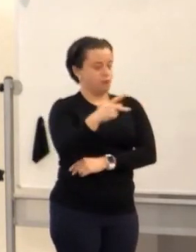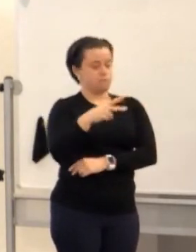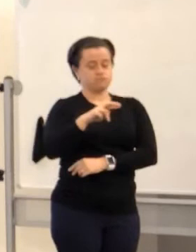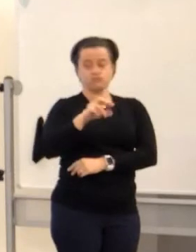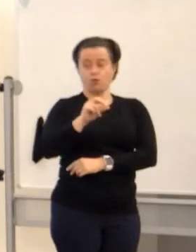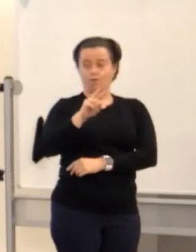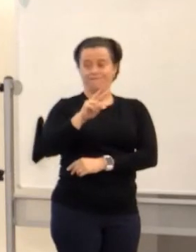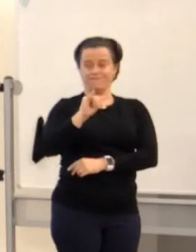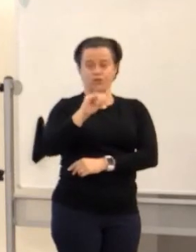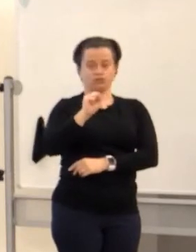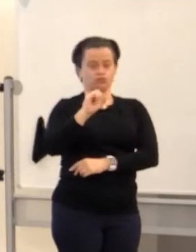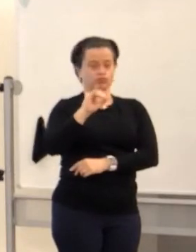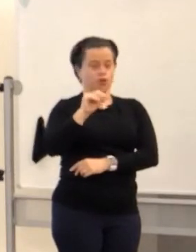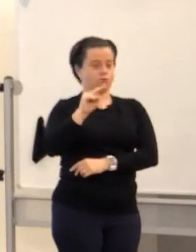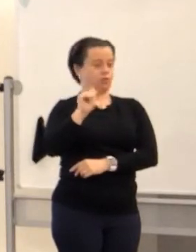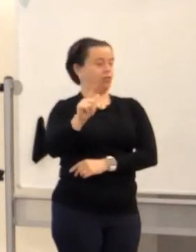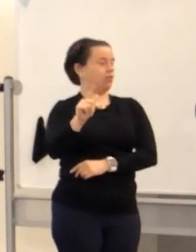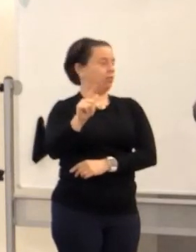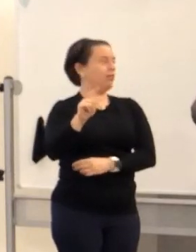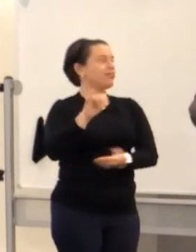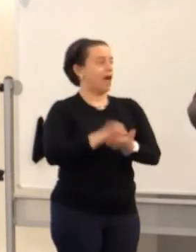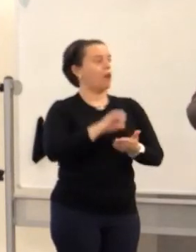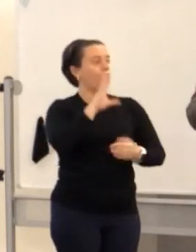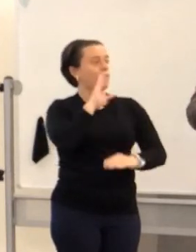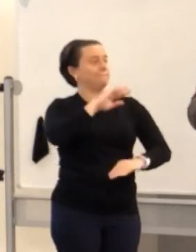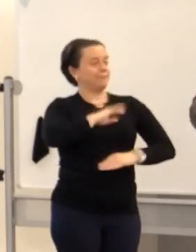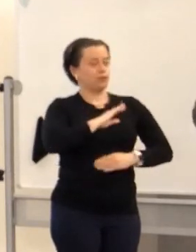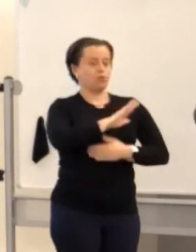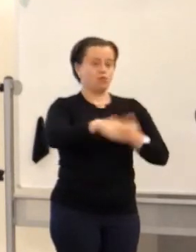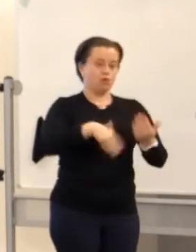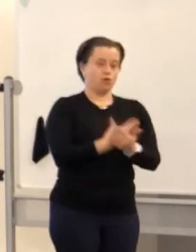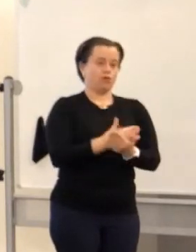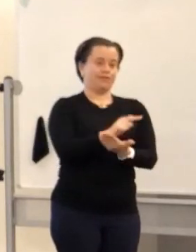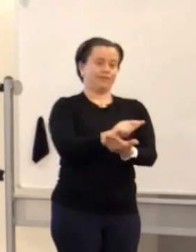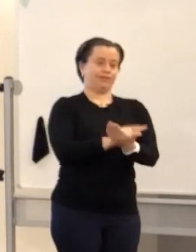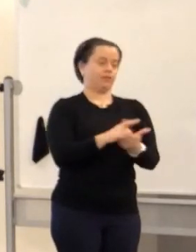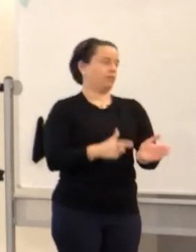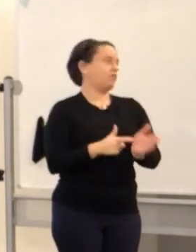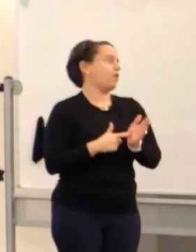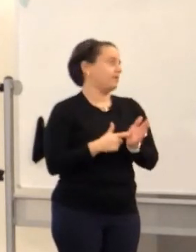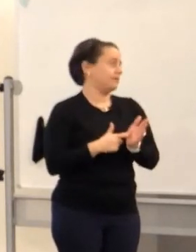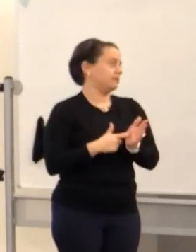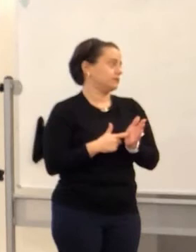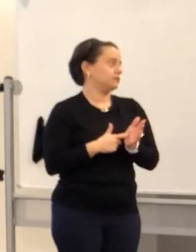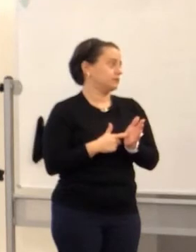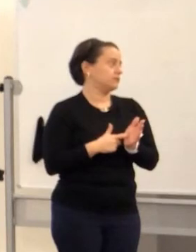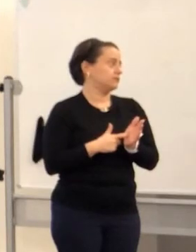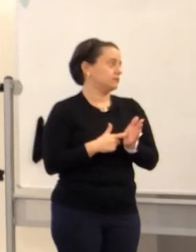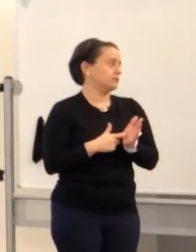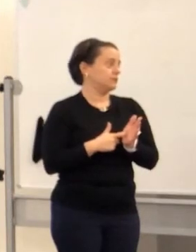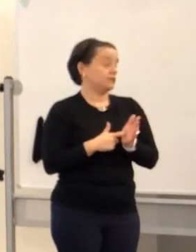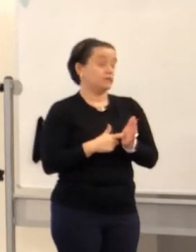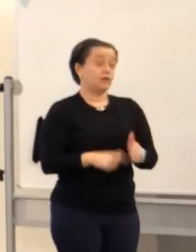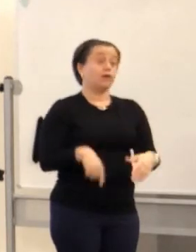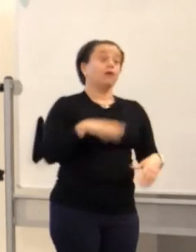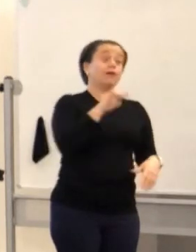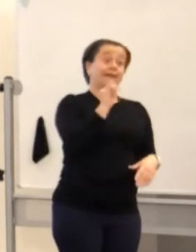that satisfies all of the legal requirements. So, that is whether to file a provisional application